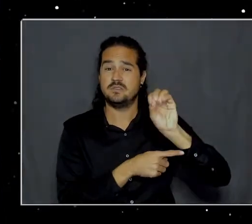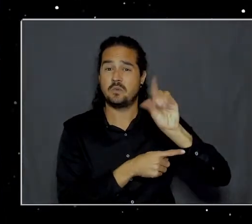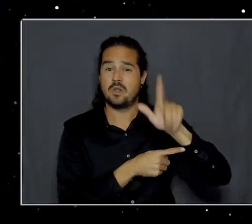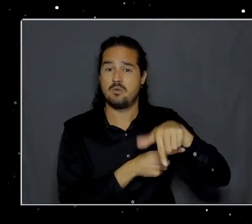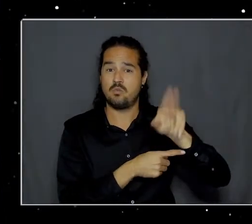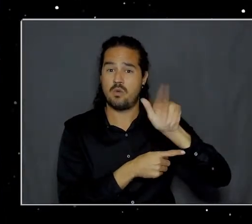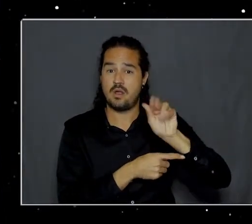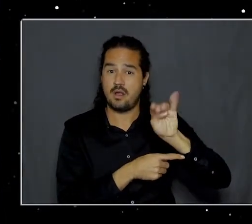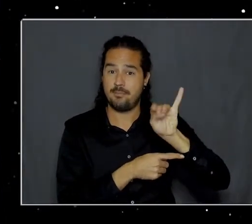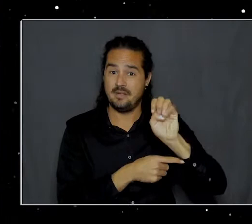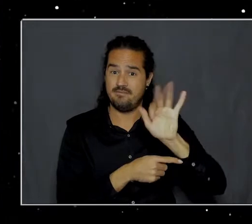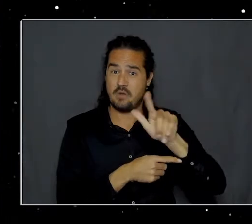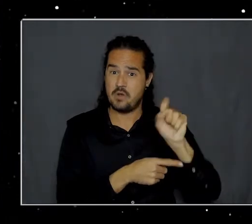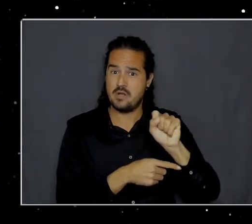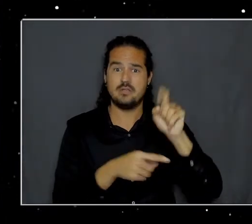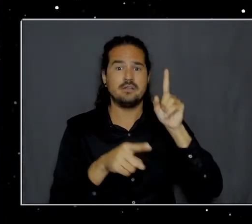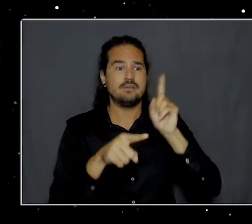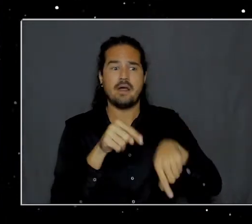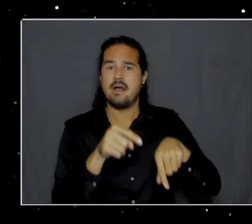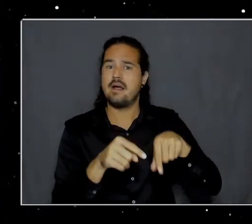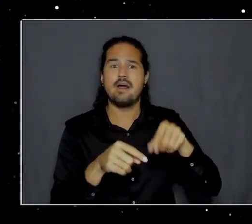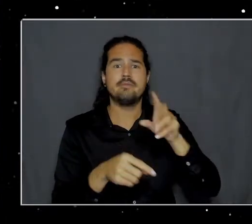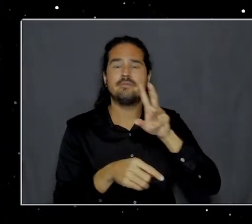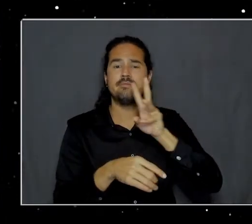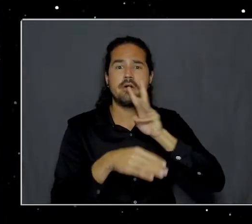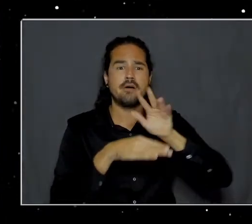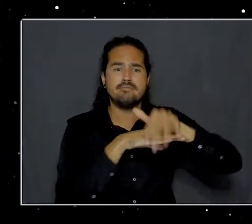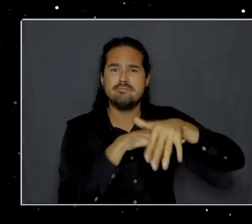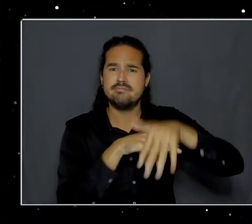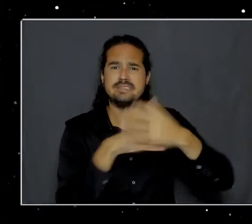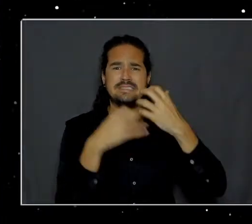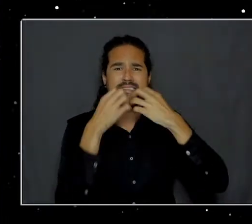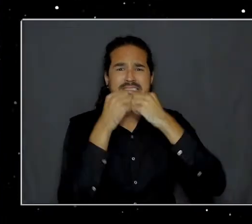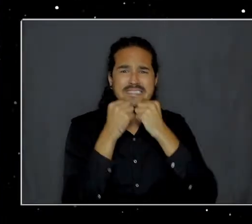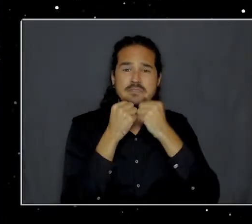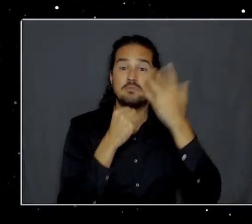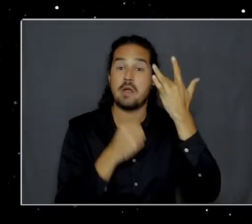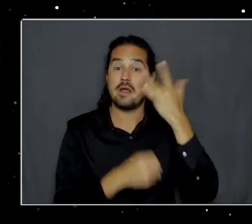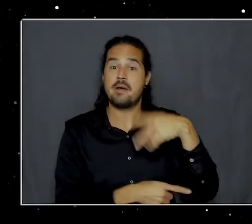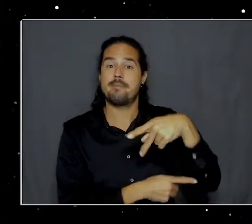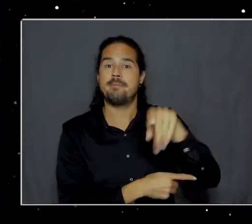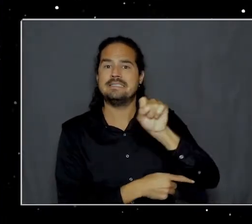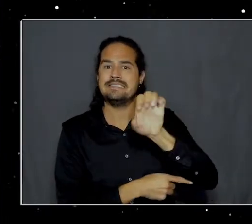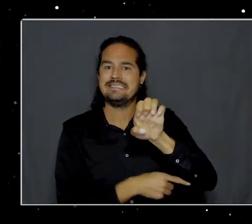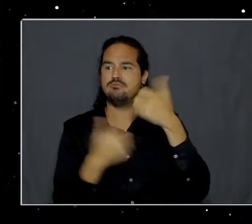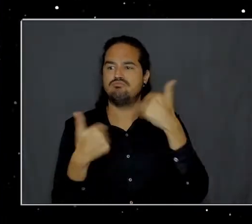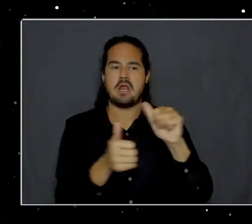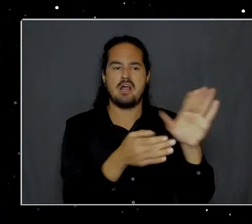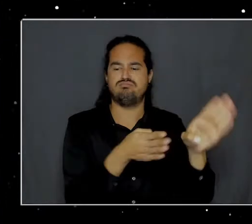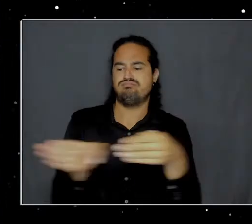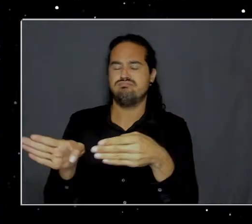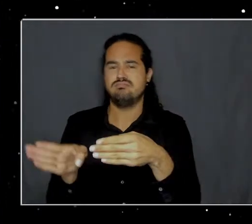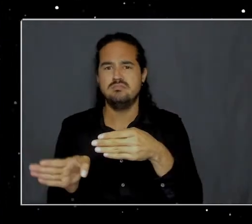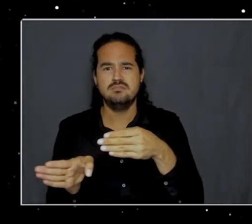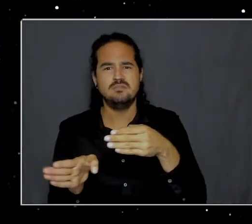THEM BLESSINGS BECAUSE OF THE WATER BEING SLOWED DOWN BY PSE JUST, OH, IT JUST REALLY TOOK ME